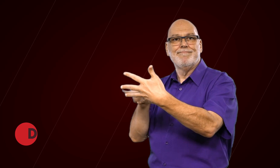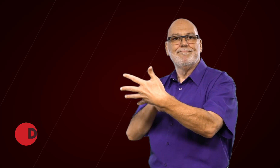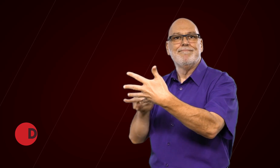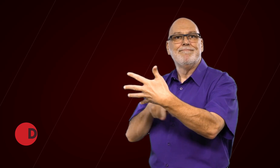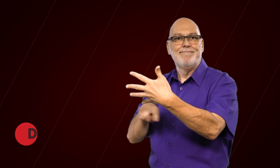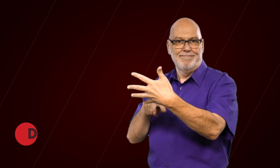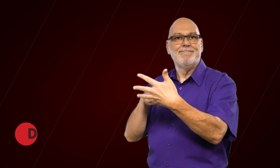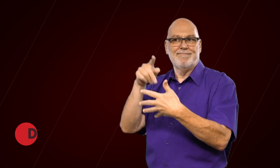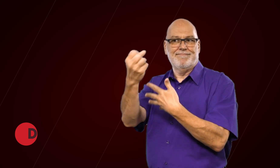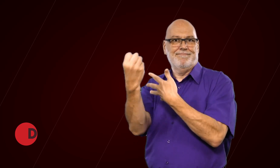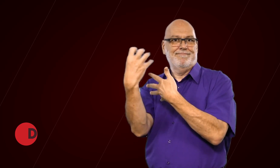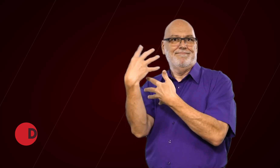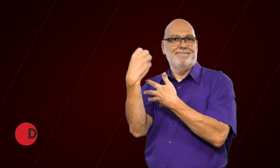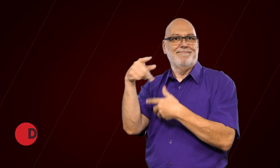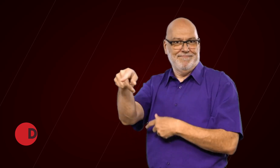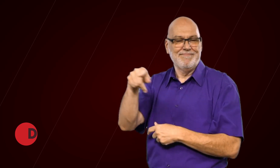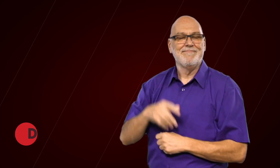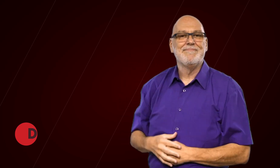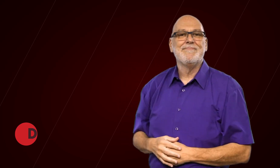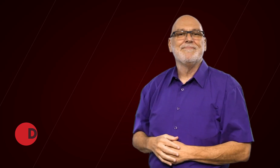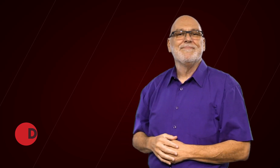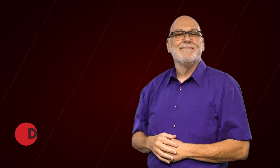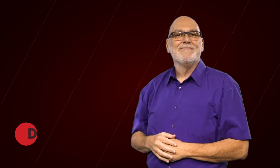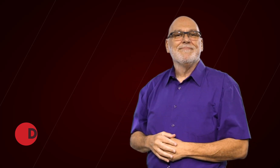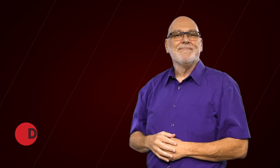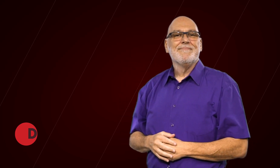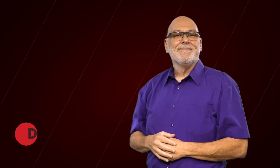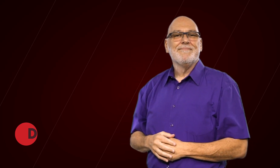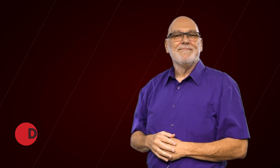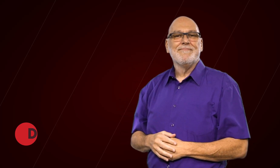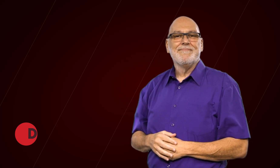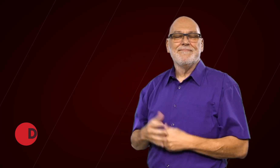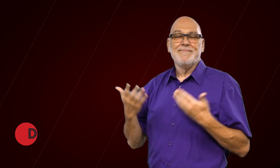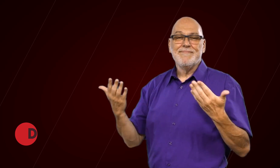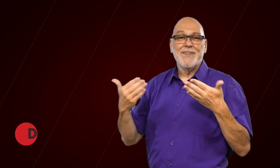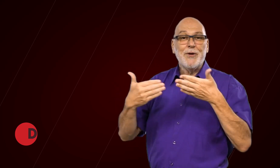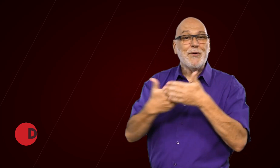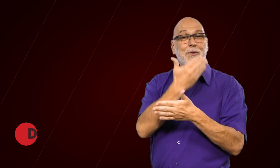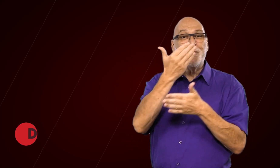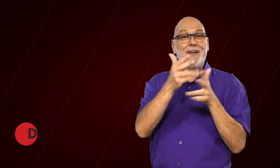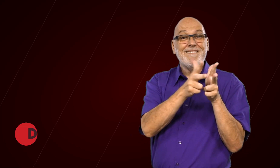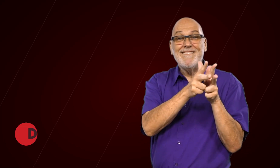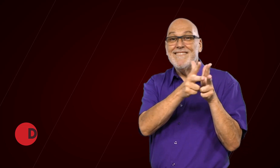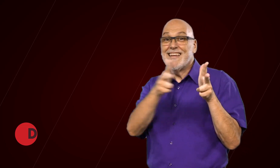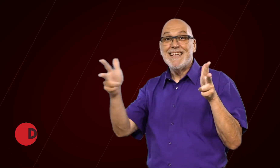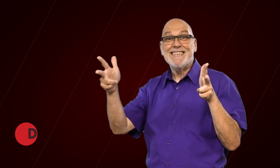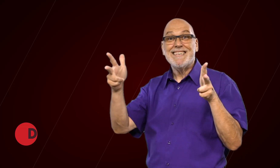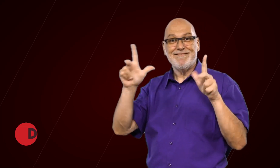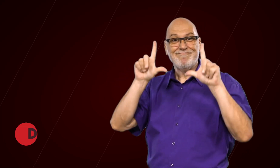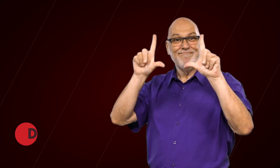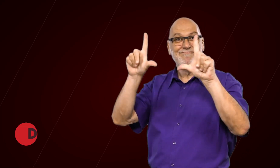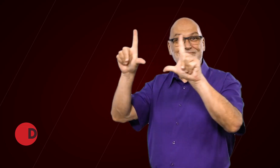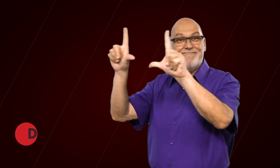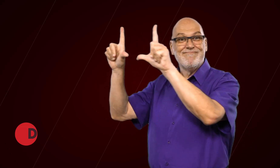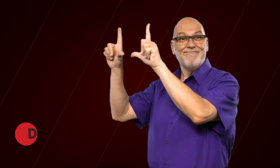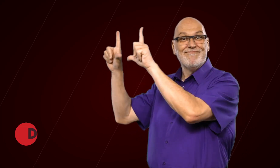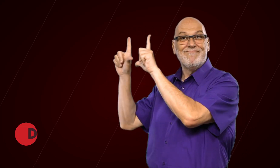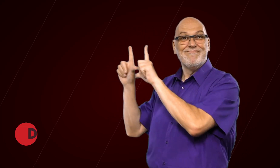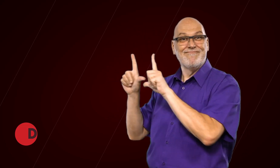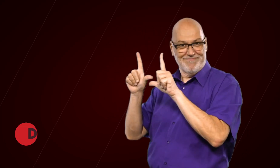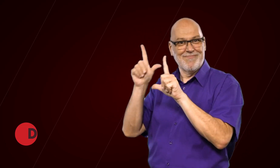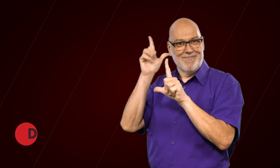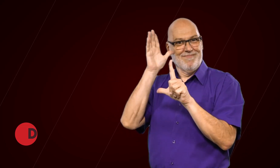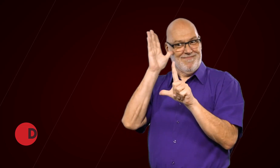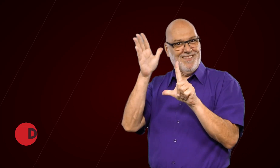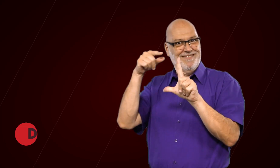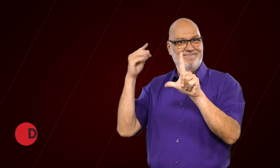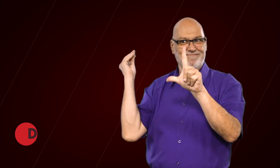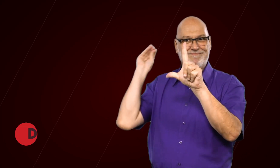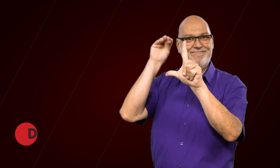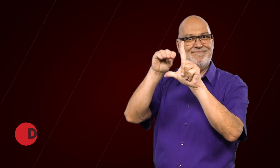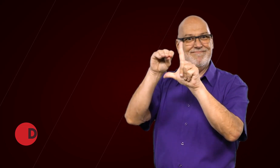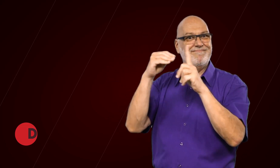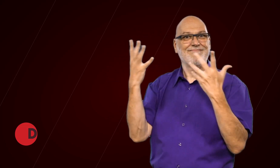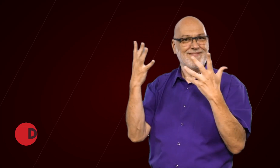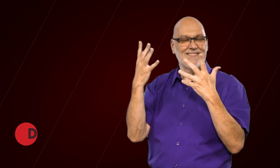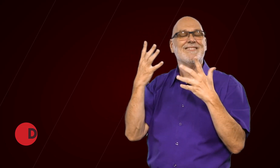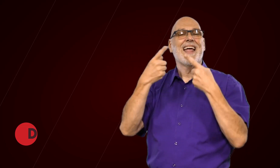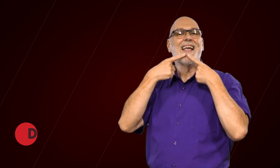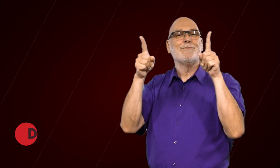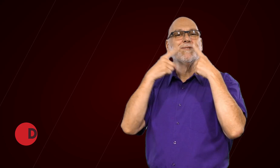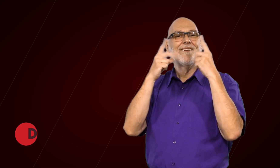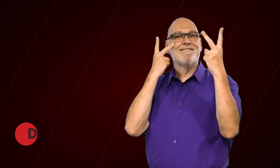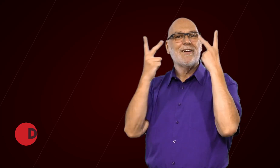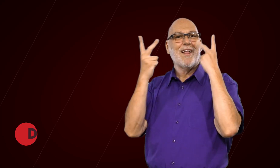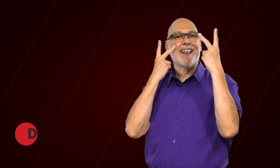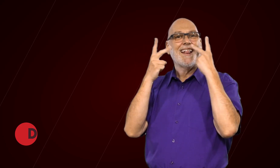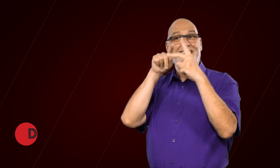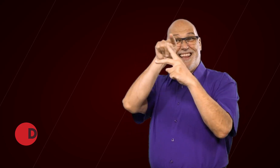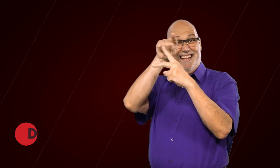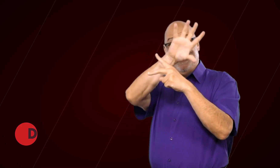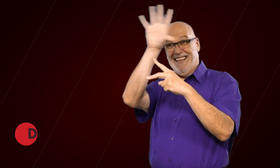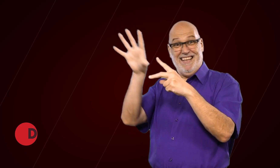shown every audio message in a written format by the staff. The new fleet has